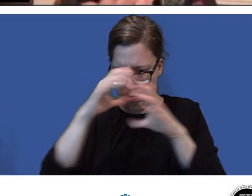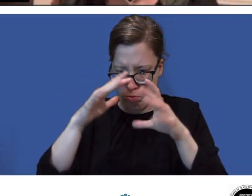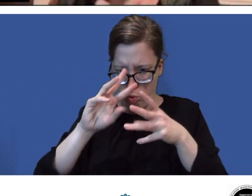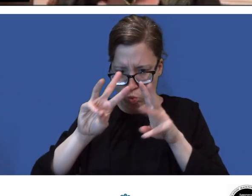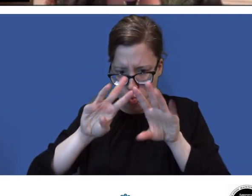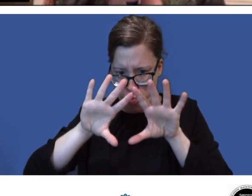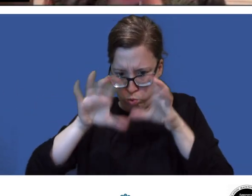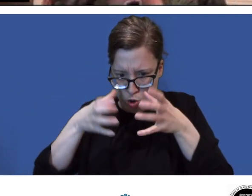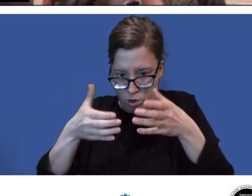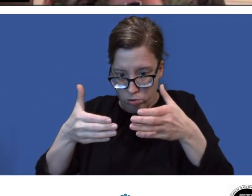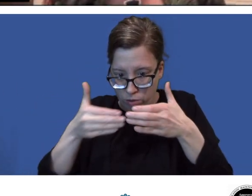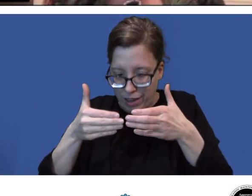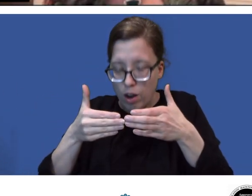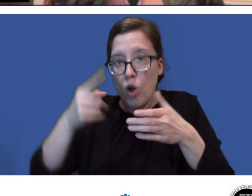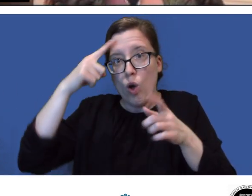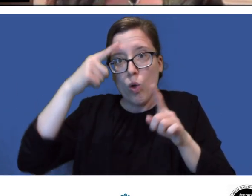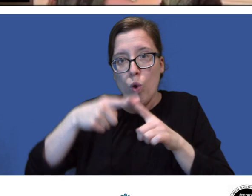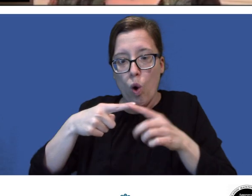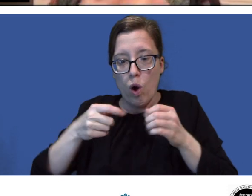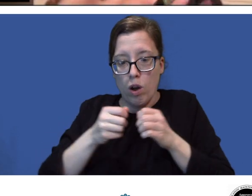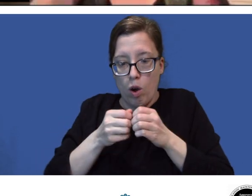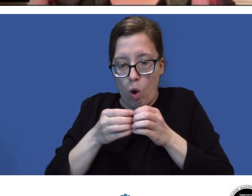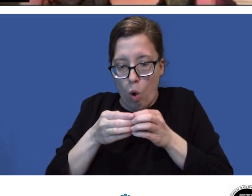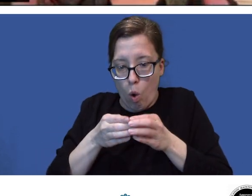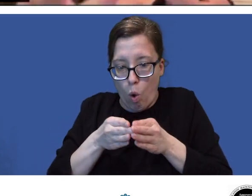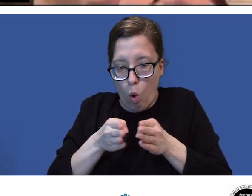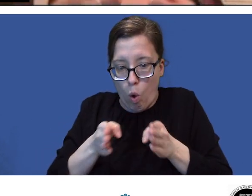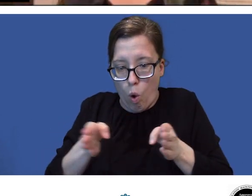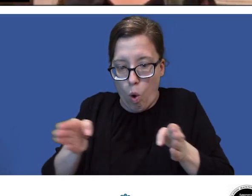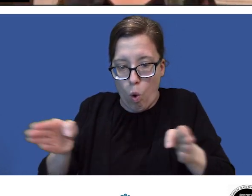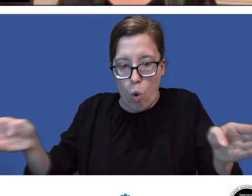the world is just right here. And we need to get them out.